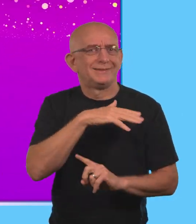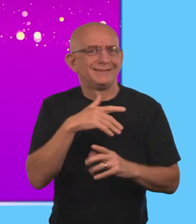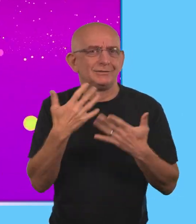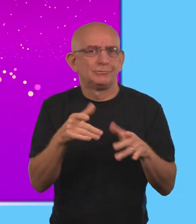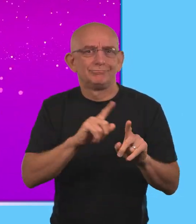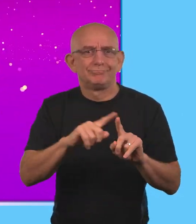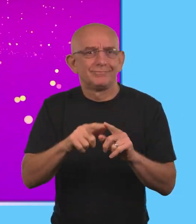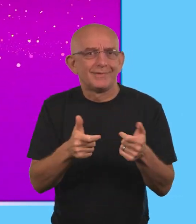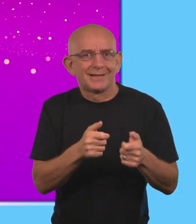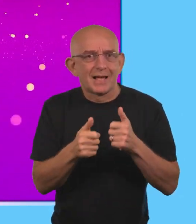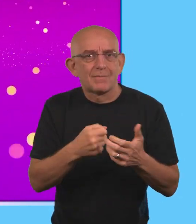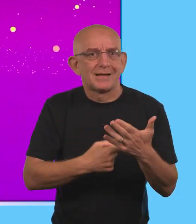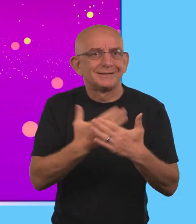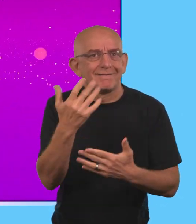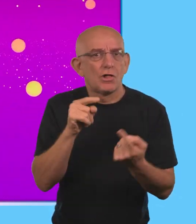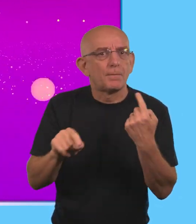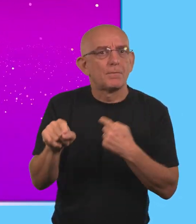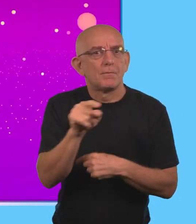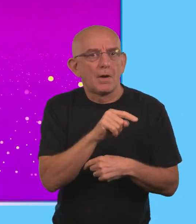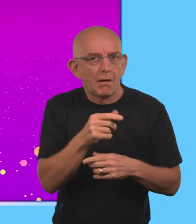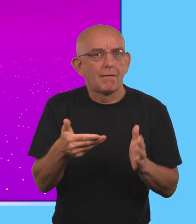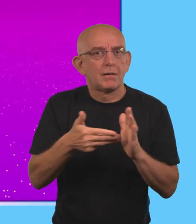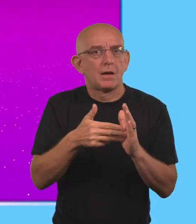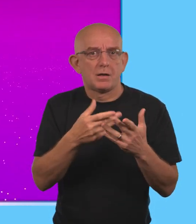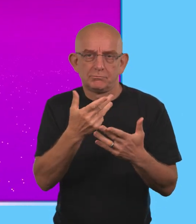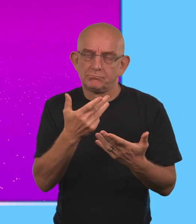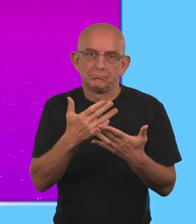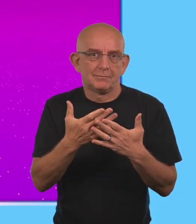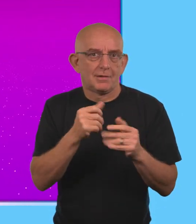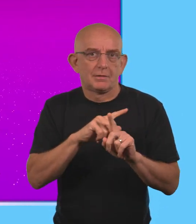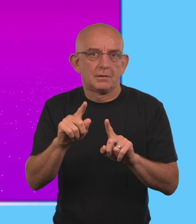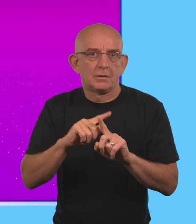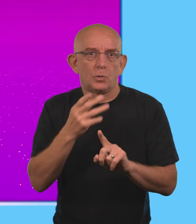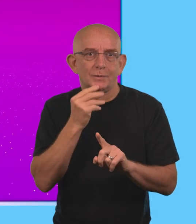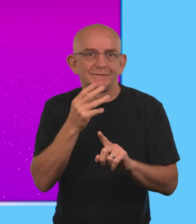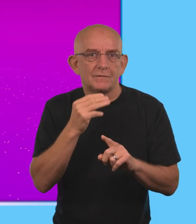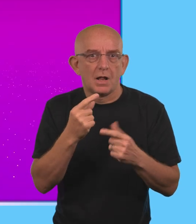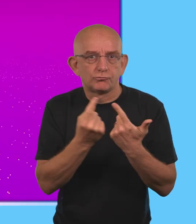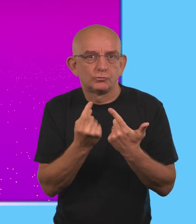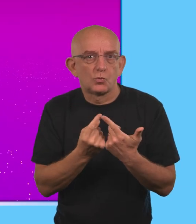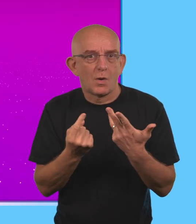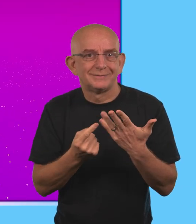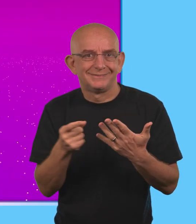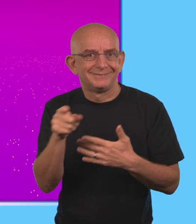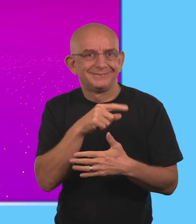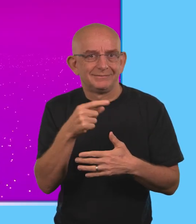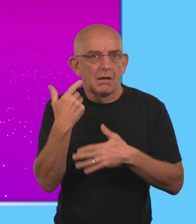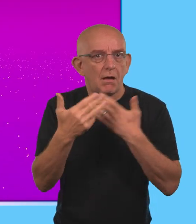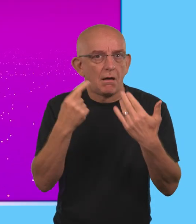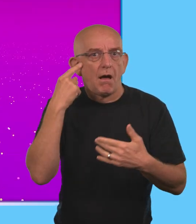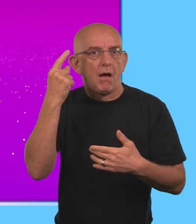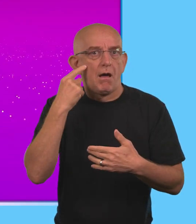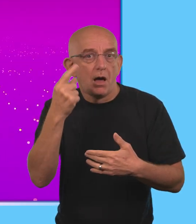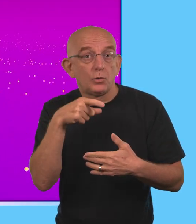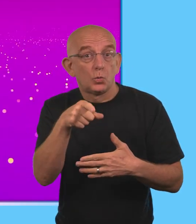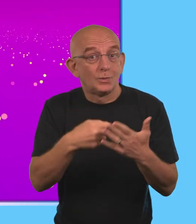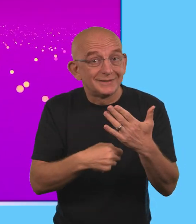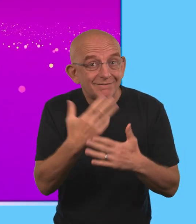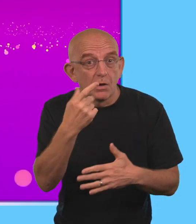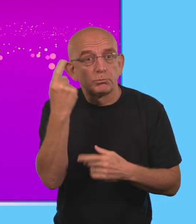An amazing community of gamers and developers, as well as some really helpful resources that people have come up with on the way.